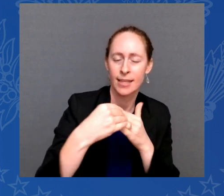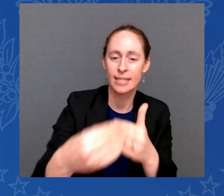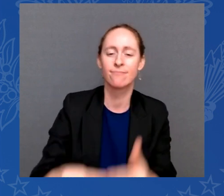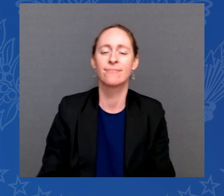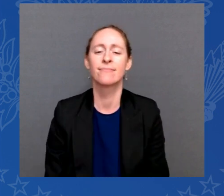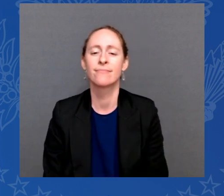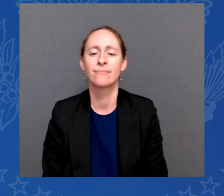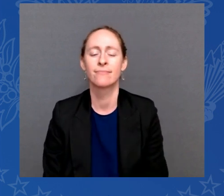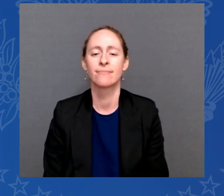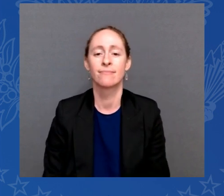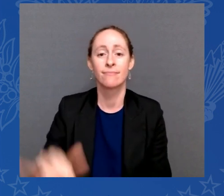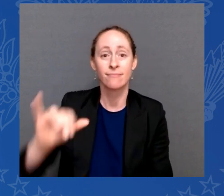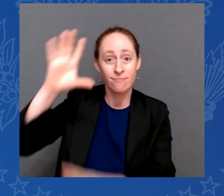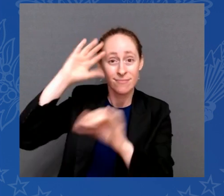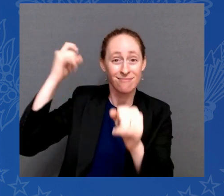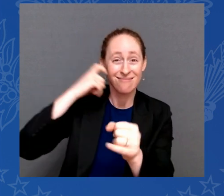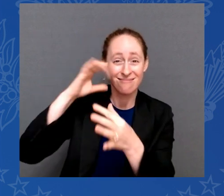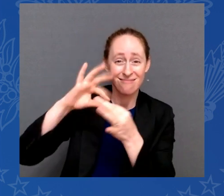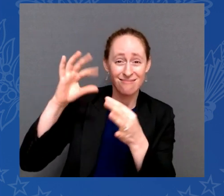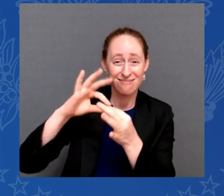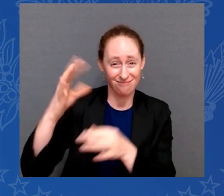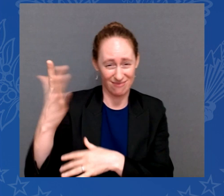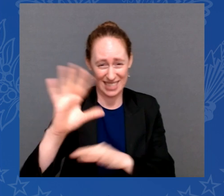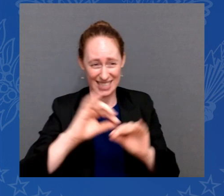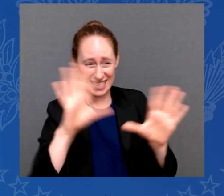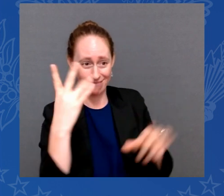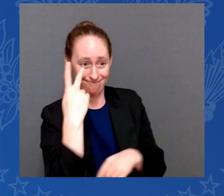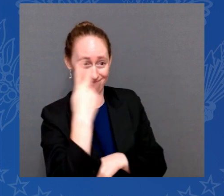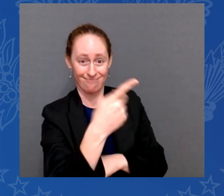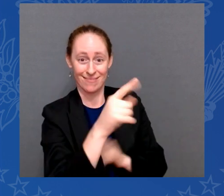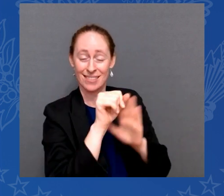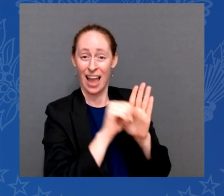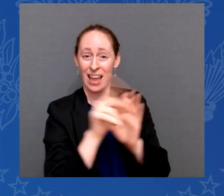and they spoke loud and clear. They said this is not a partisan issue.